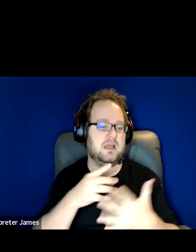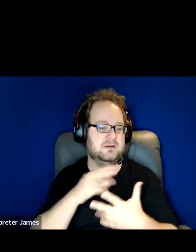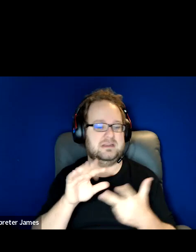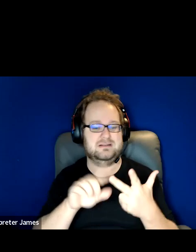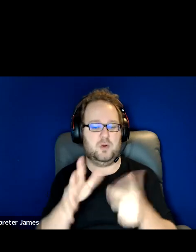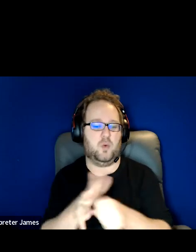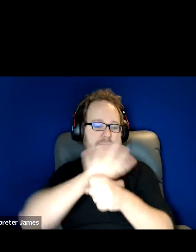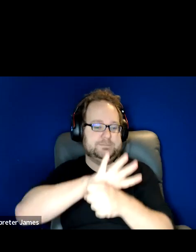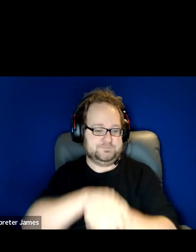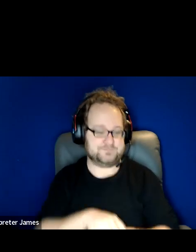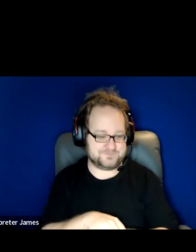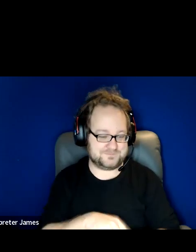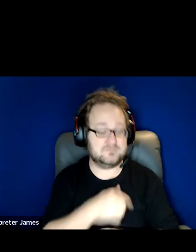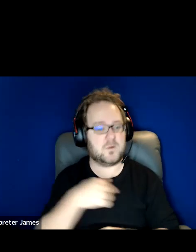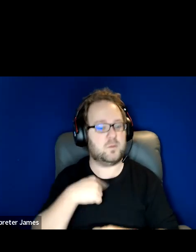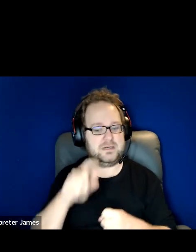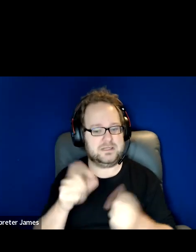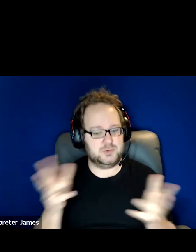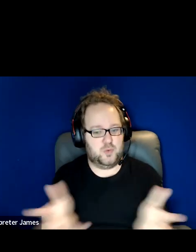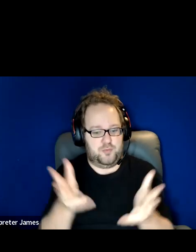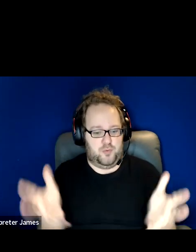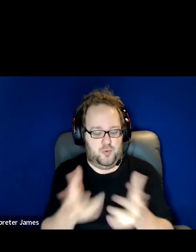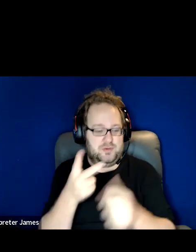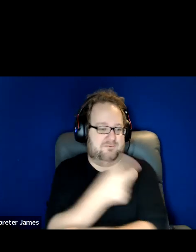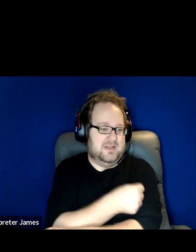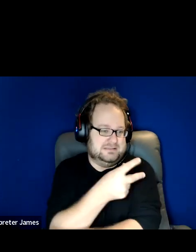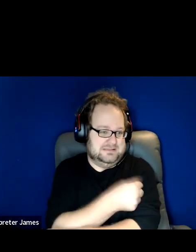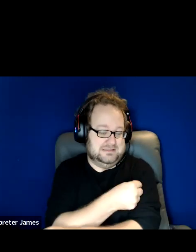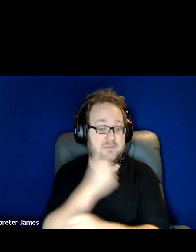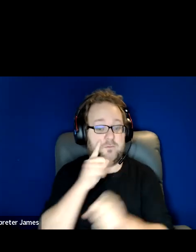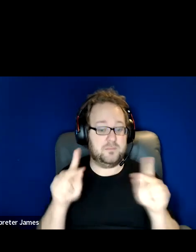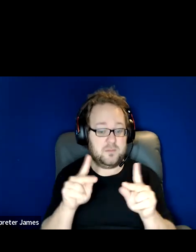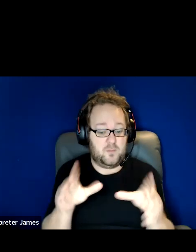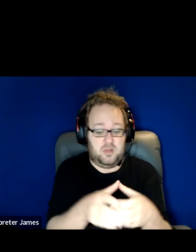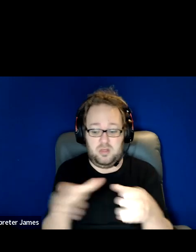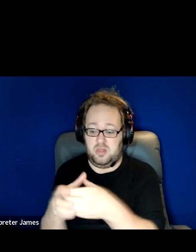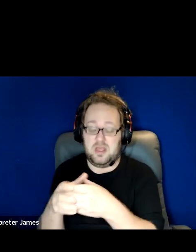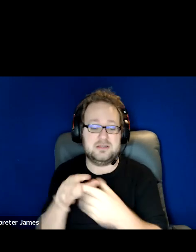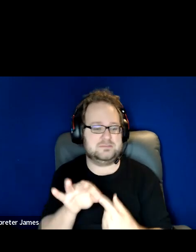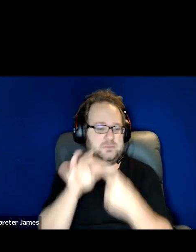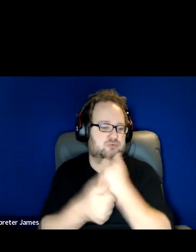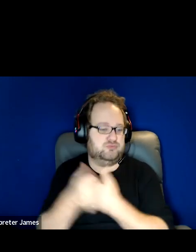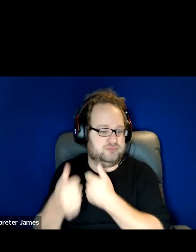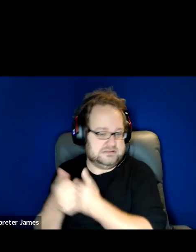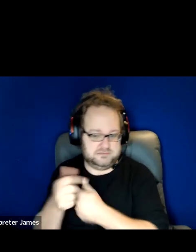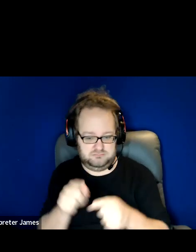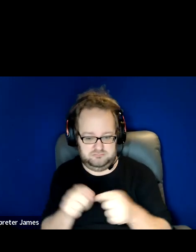litho, we need to promote vaccine uptake among those who add increase risk from severe outcomes from any of these diseases.